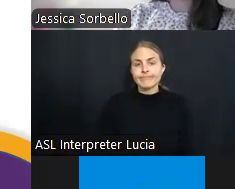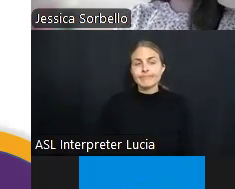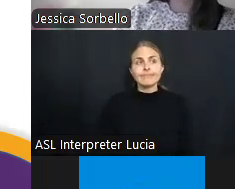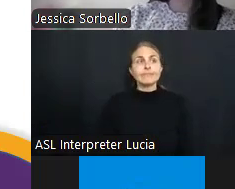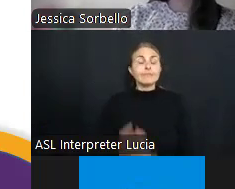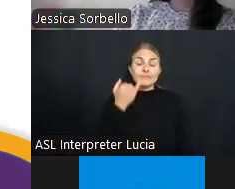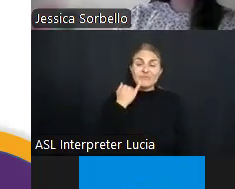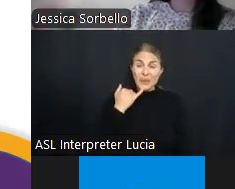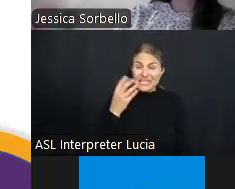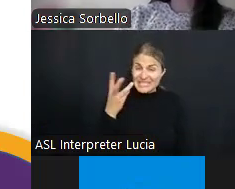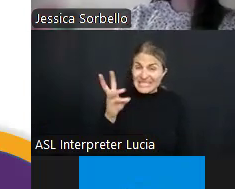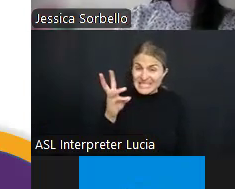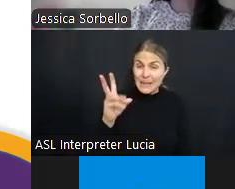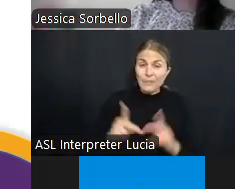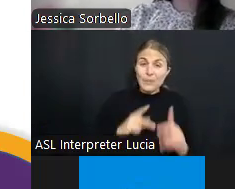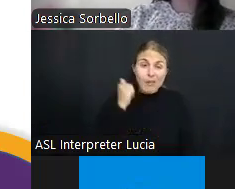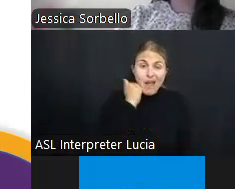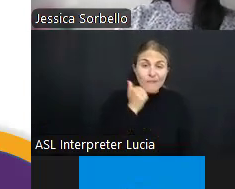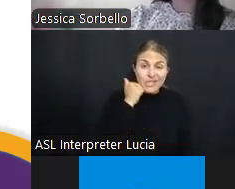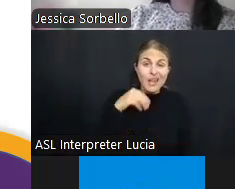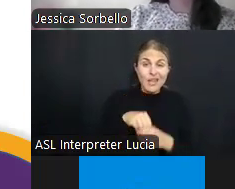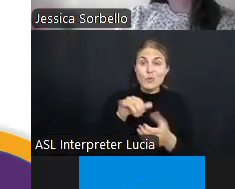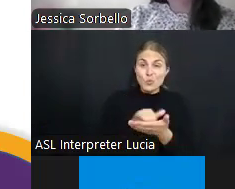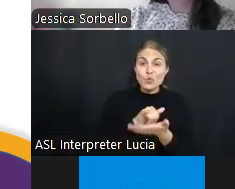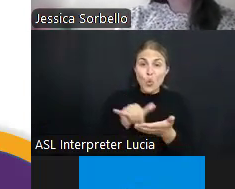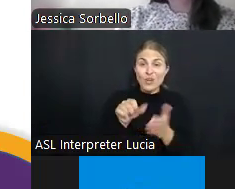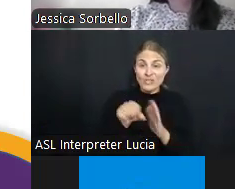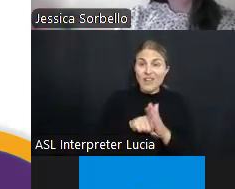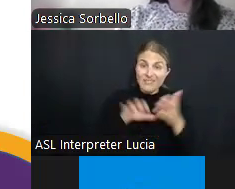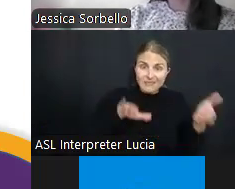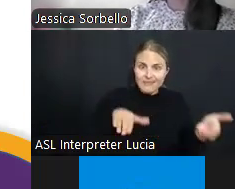you know, our judgment really needs to step aside, right?